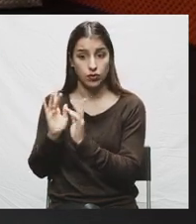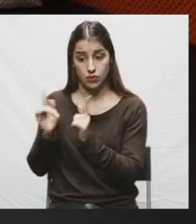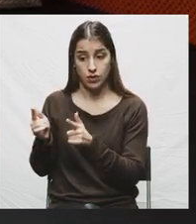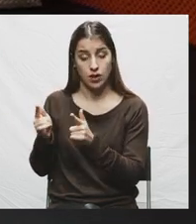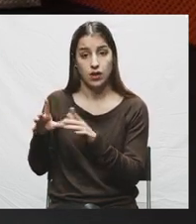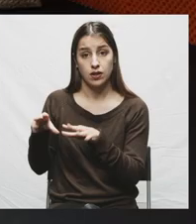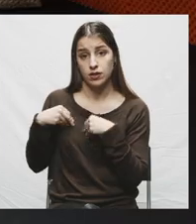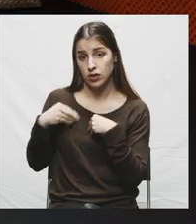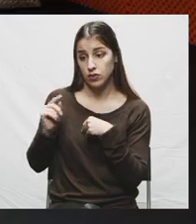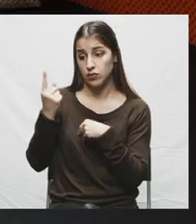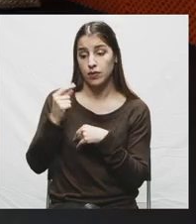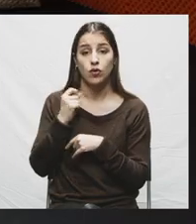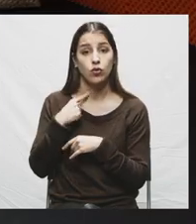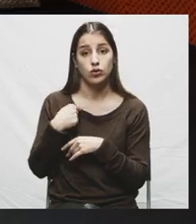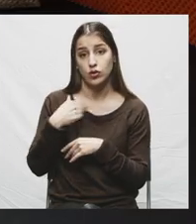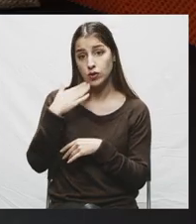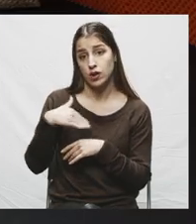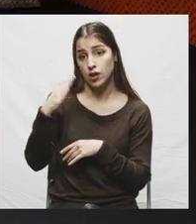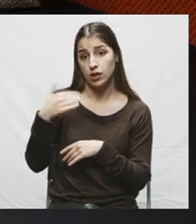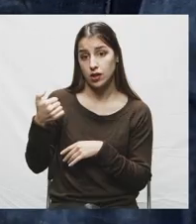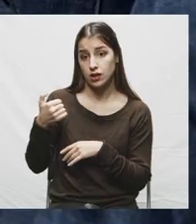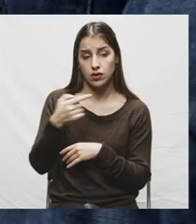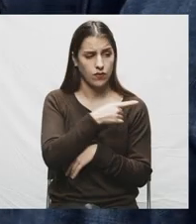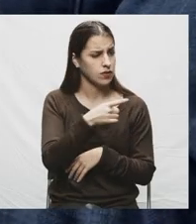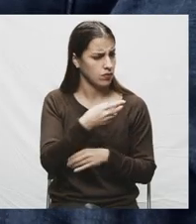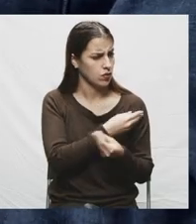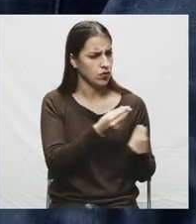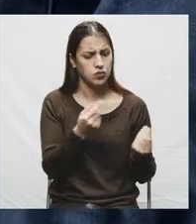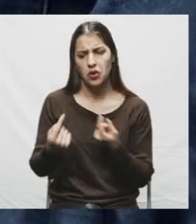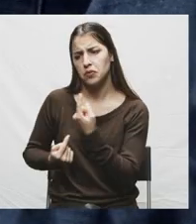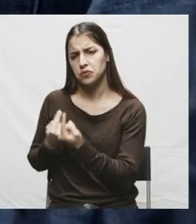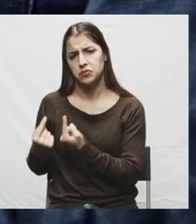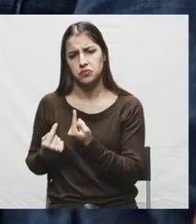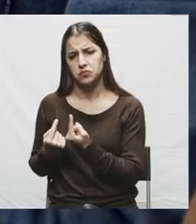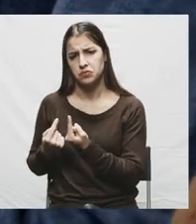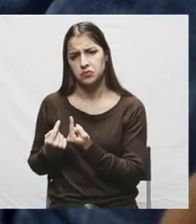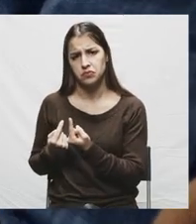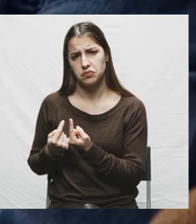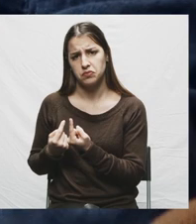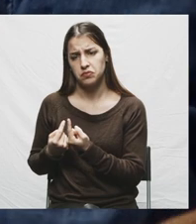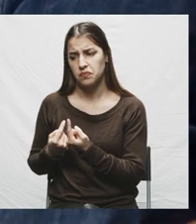who were entering the first year. I was fifteen. — Were there many of you? We were some.